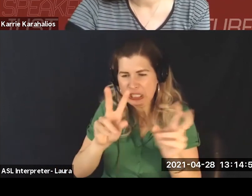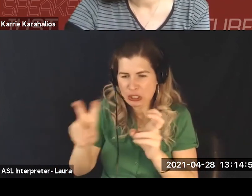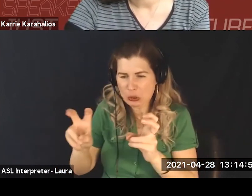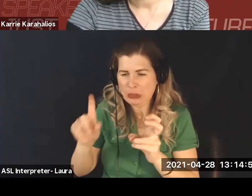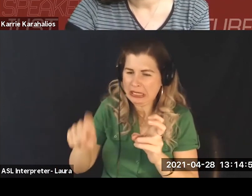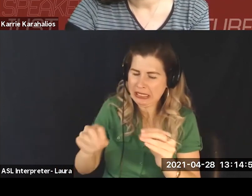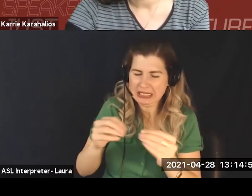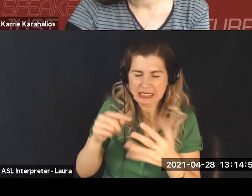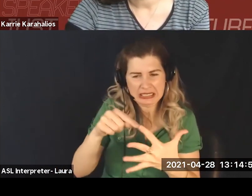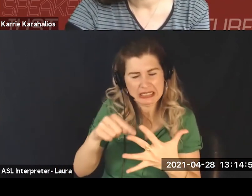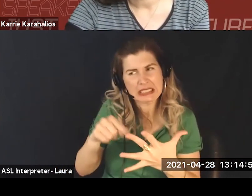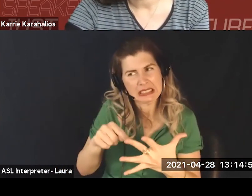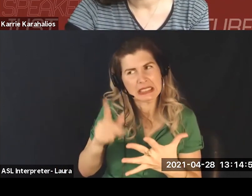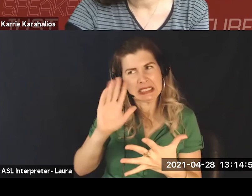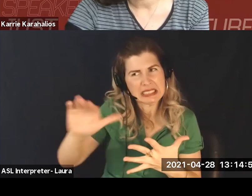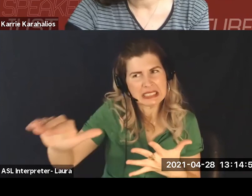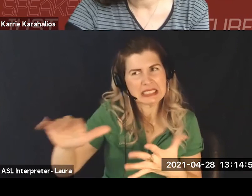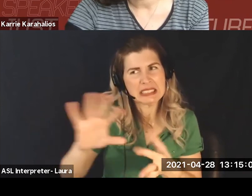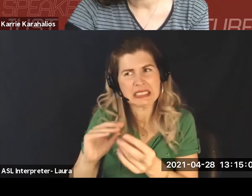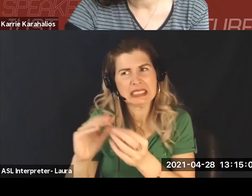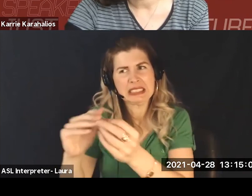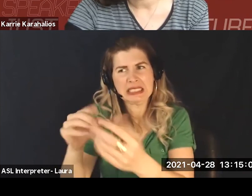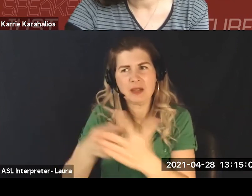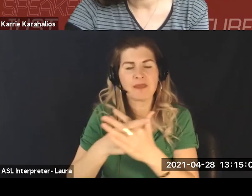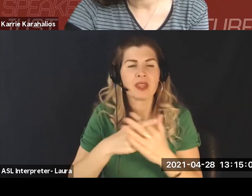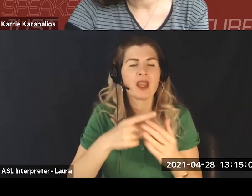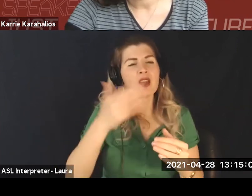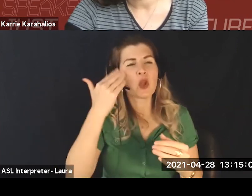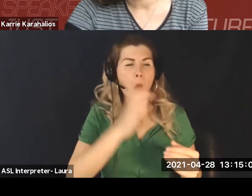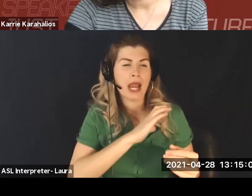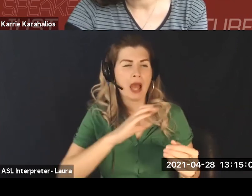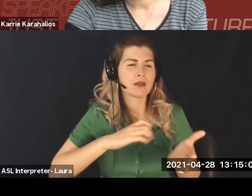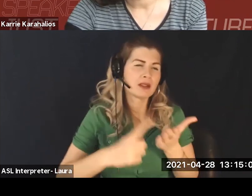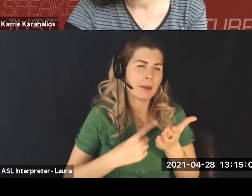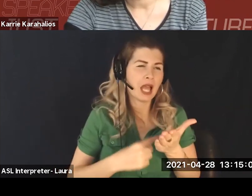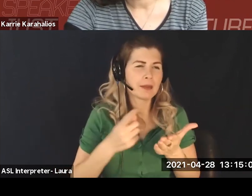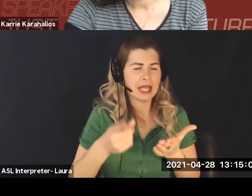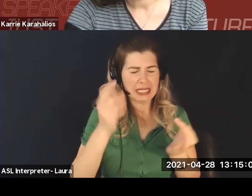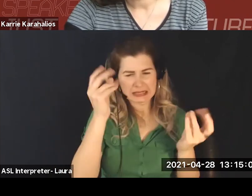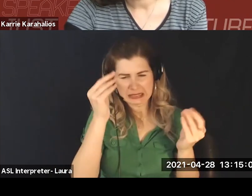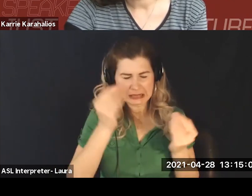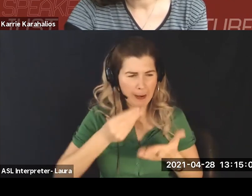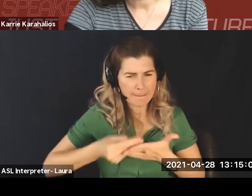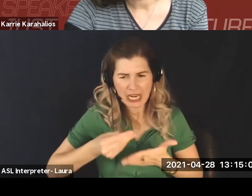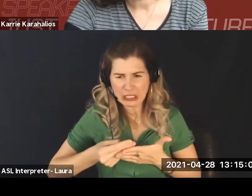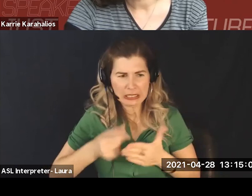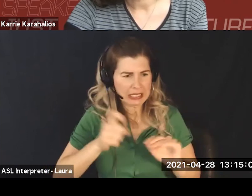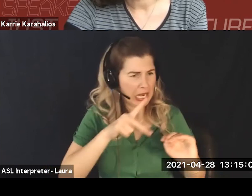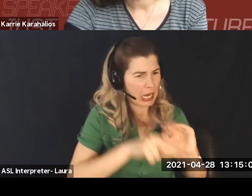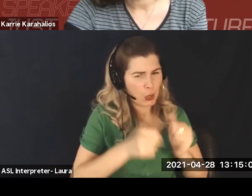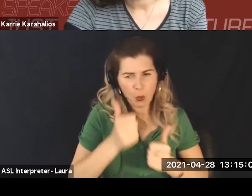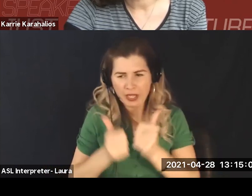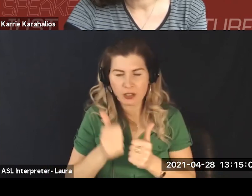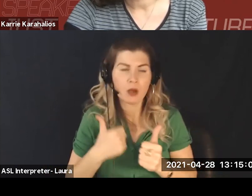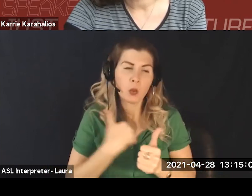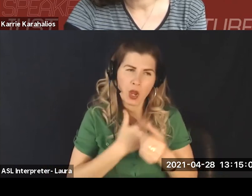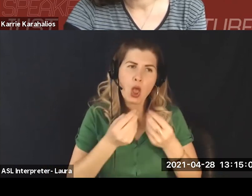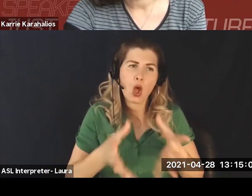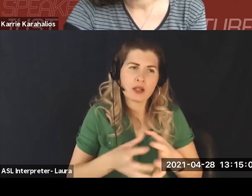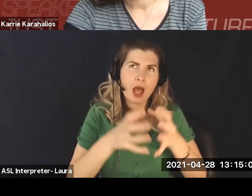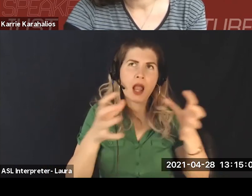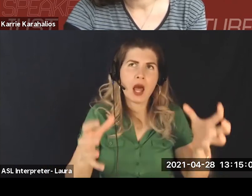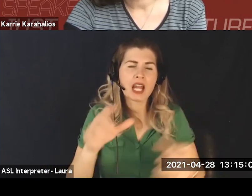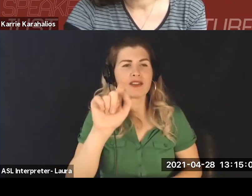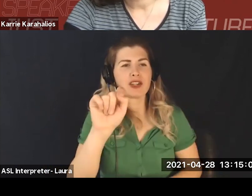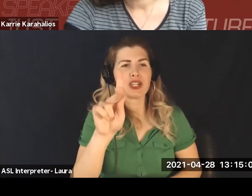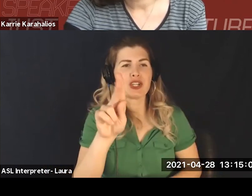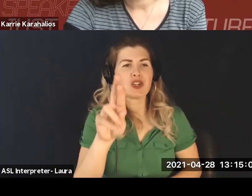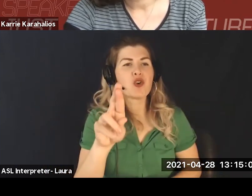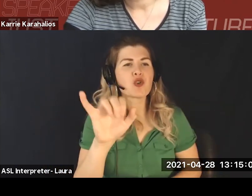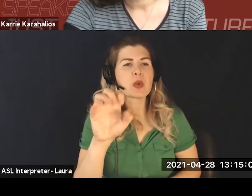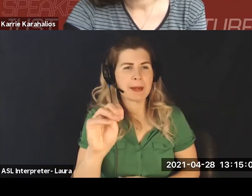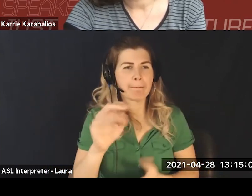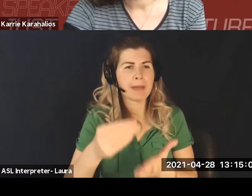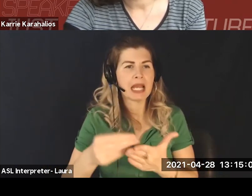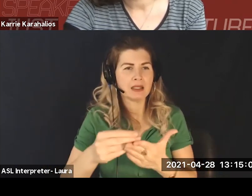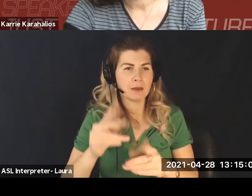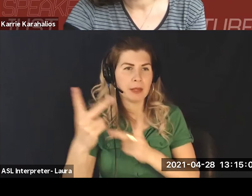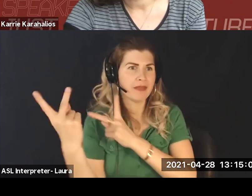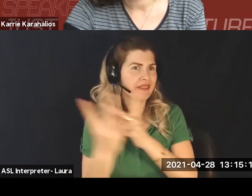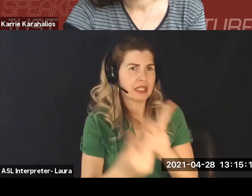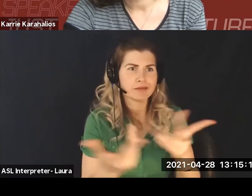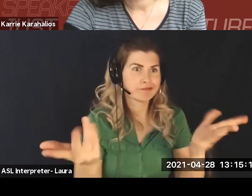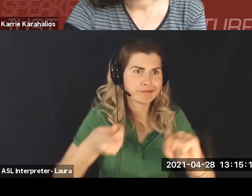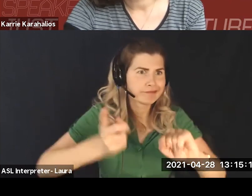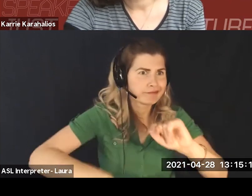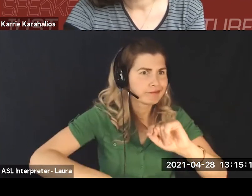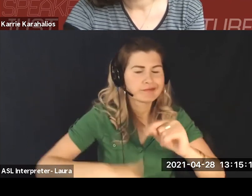you know, so we actually when coven Ellen Council was reconsidering the budgets because of coven shortfalls, we lost a bunch of tourism revenue San Diego's right depend on tech taxation from tourism.